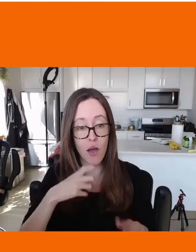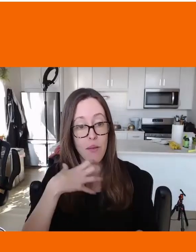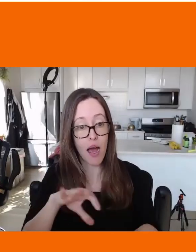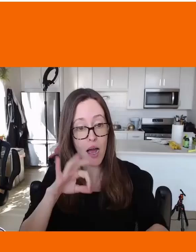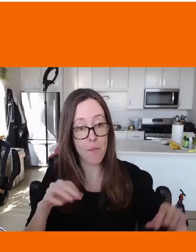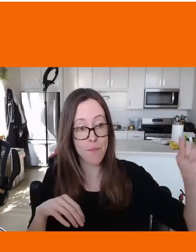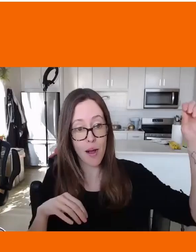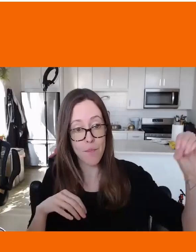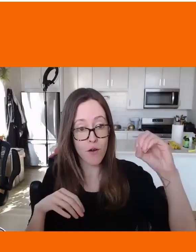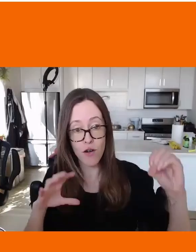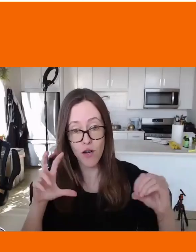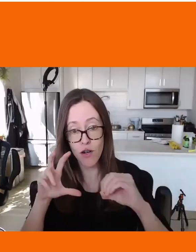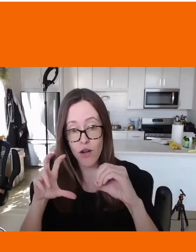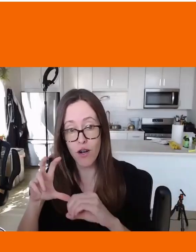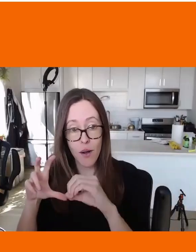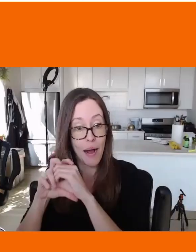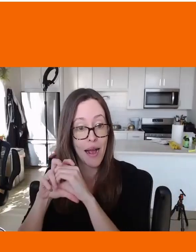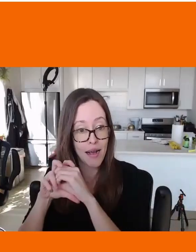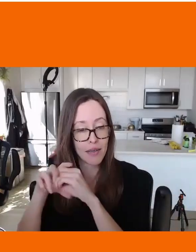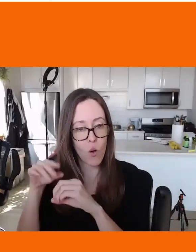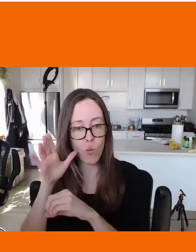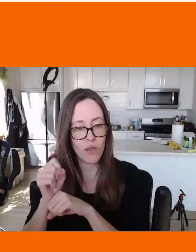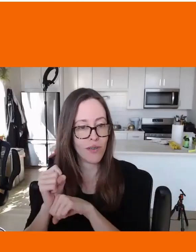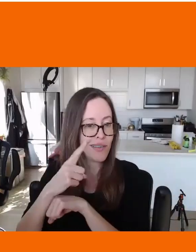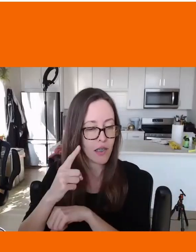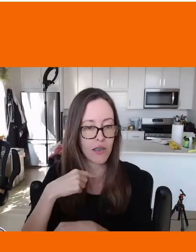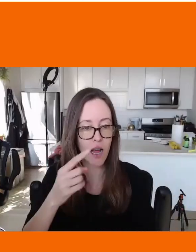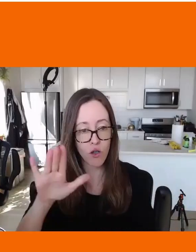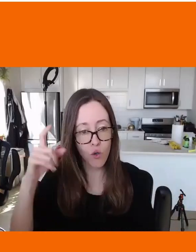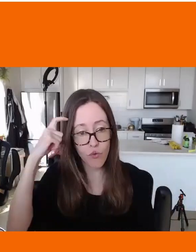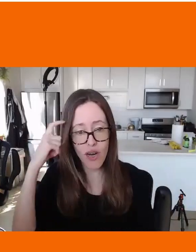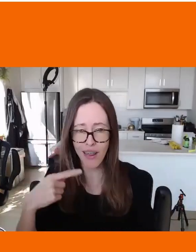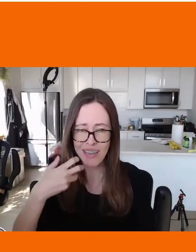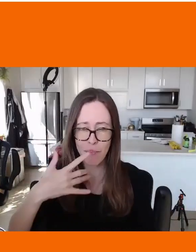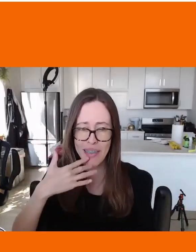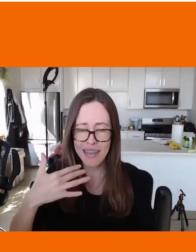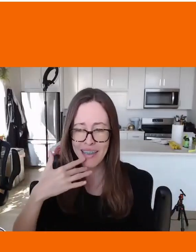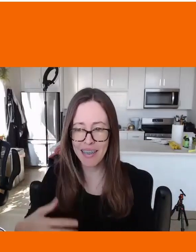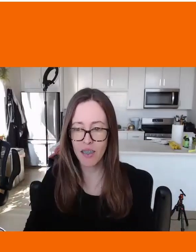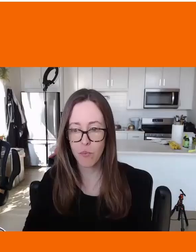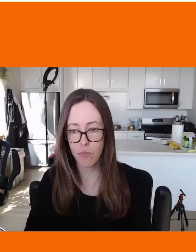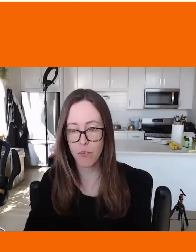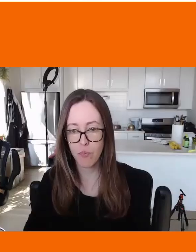and capsaicin from a hot pepper. That molecule comes through your body, binds to that receptor, and that's what triggers your brain to